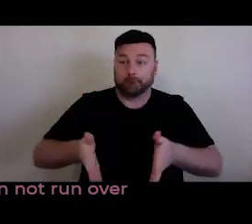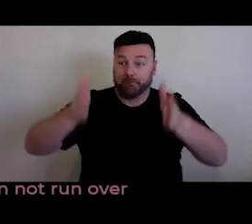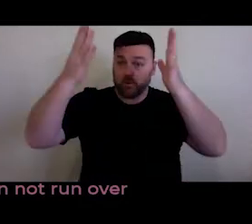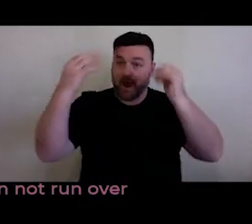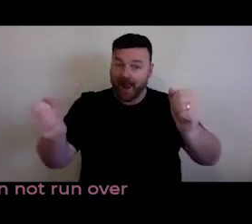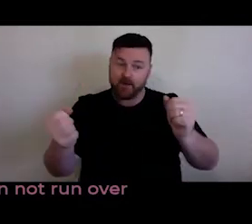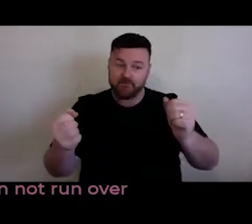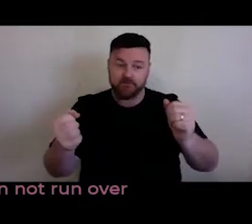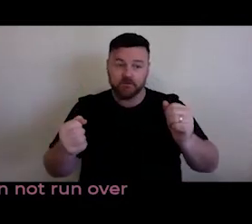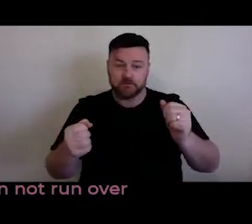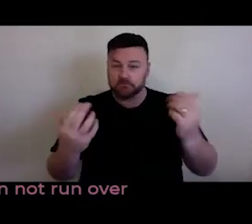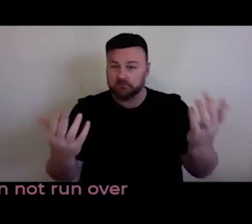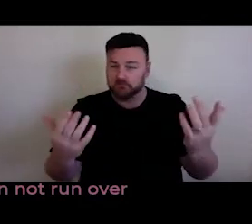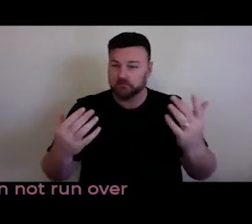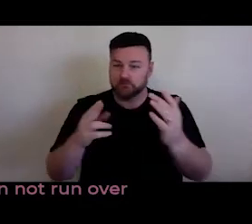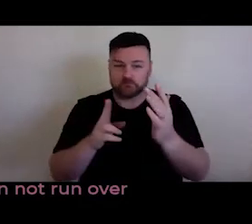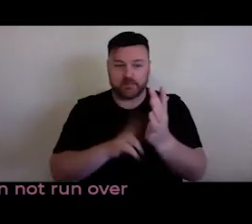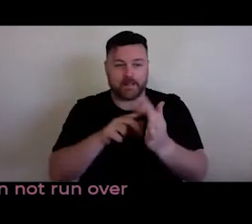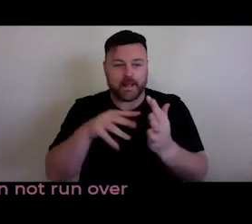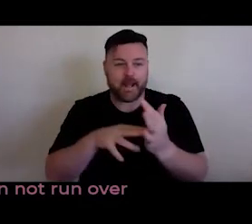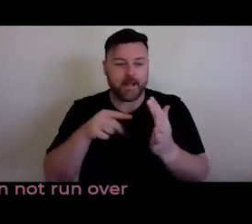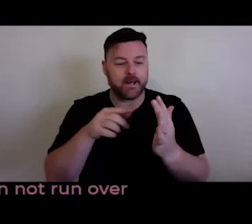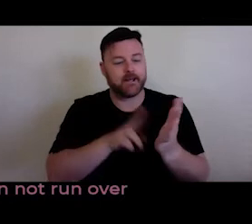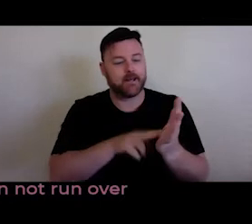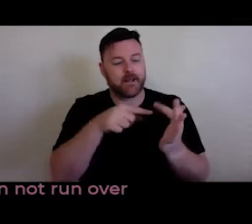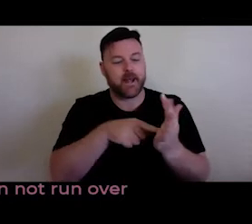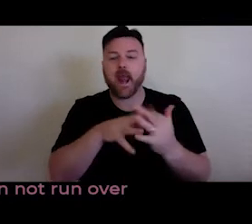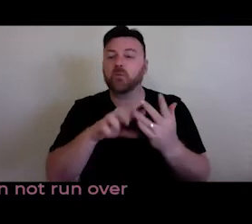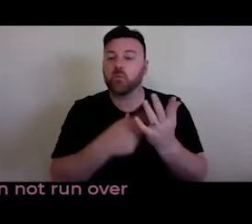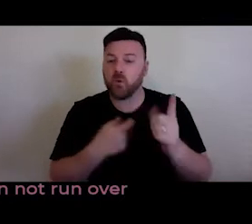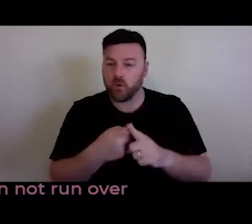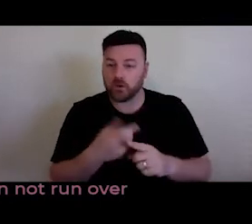lot of cameras coming out now with NDI plugs, which is a cat 5 computer